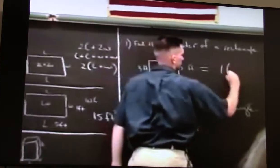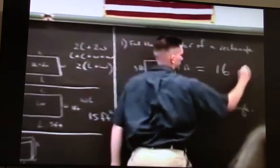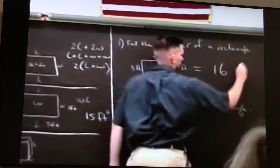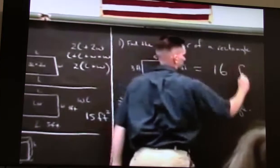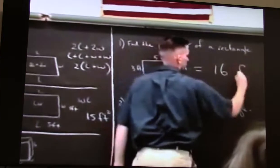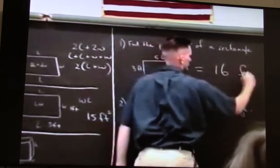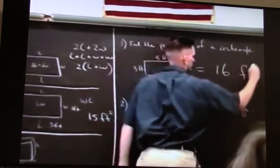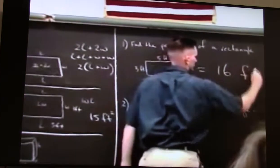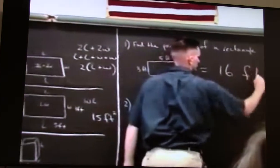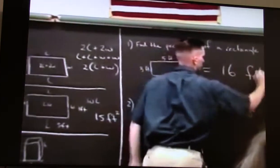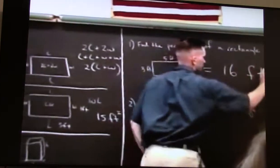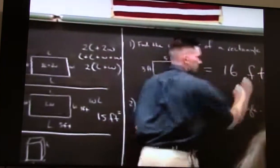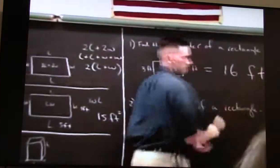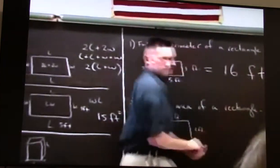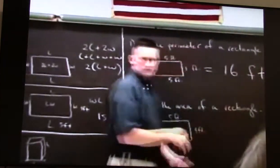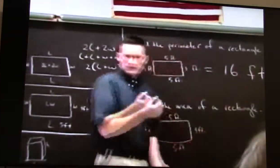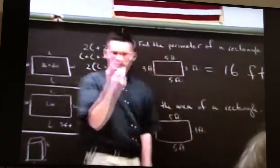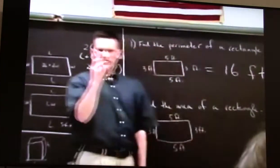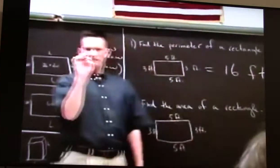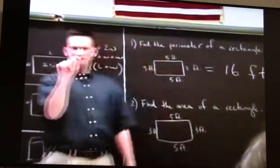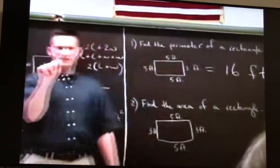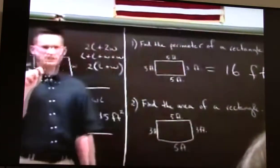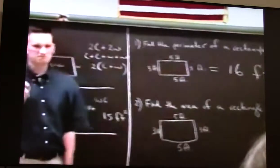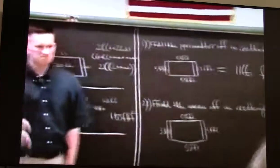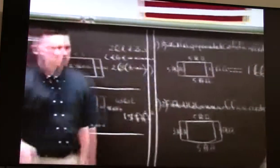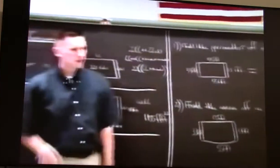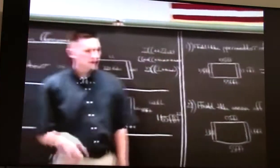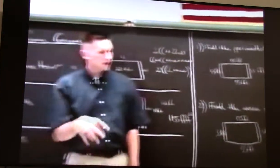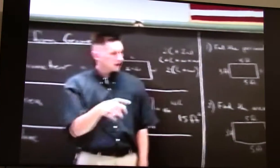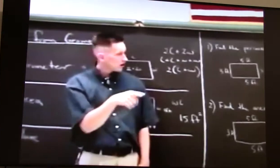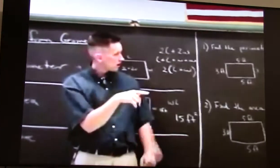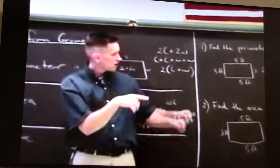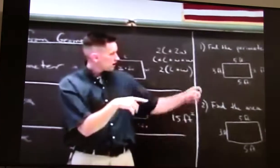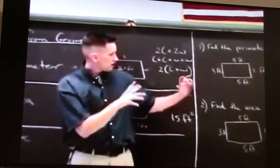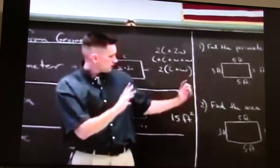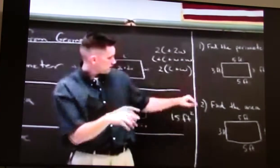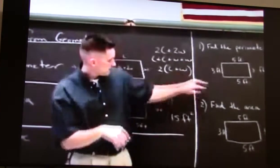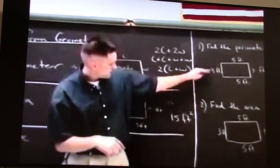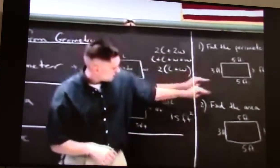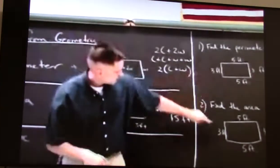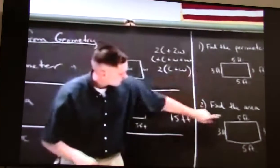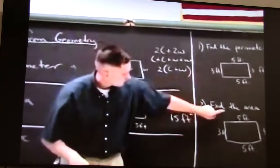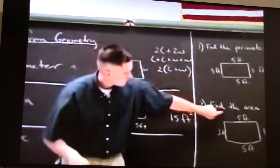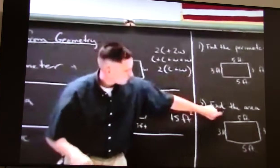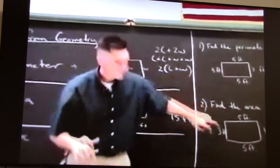So you would get 16ft.